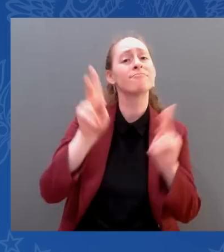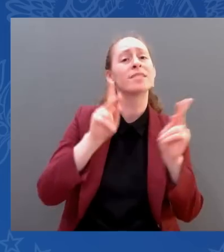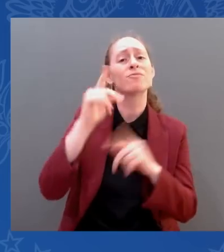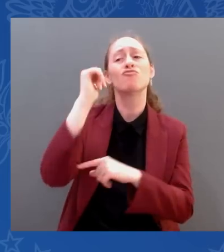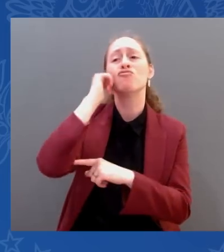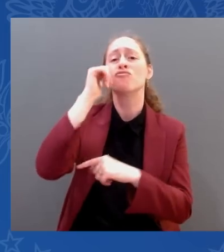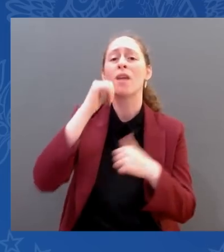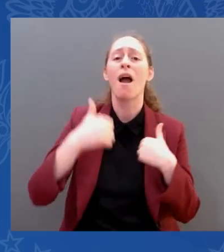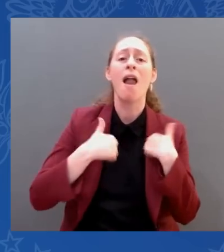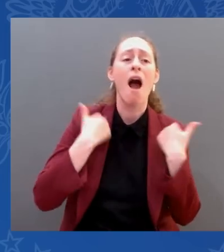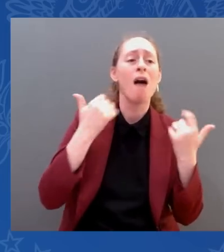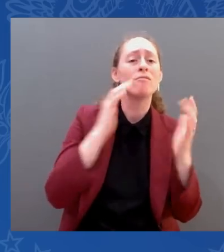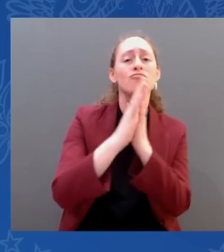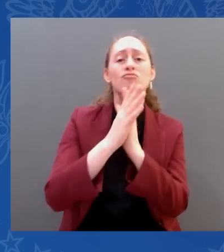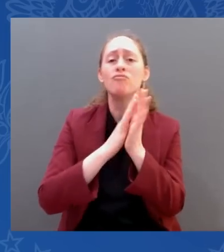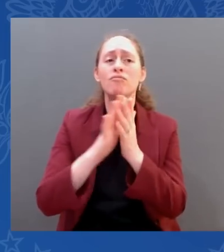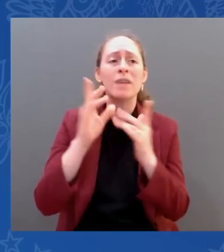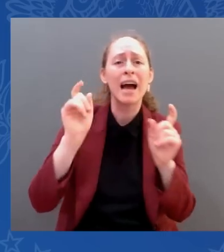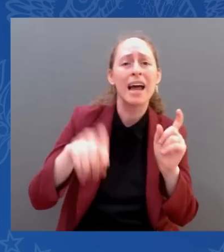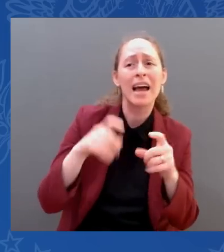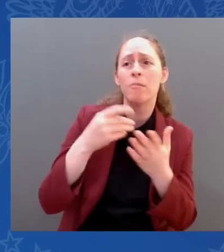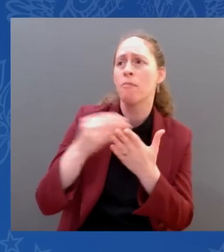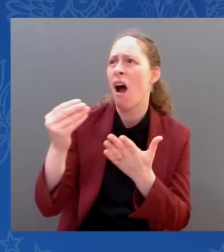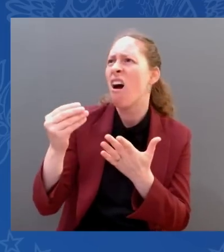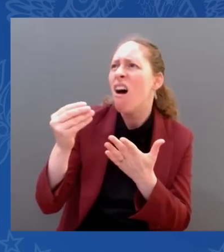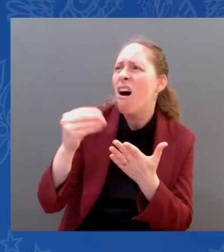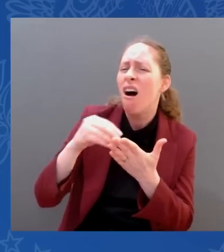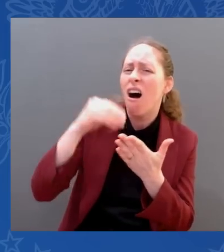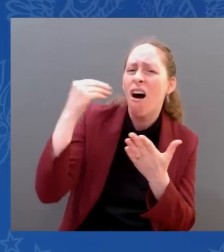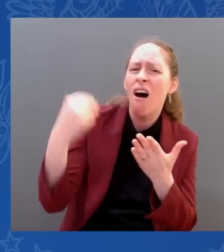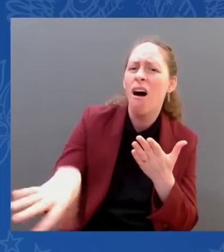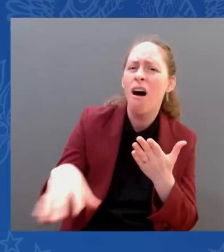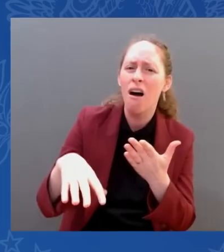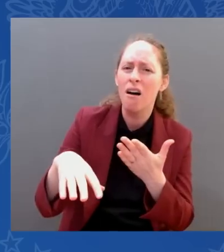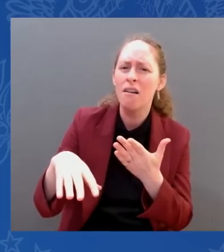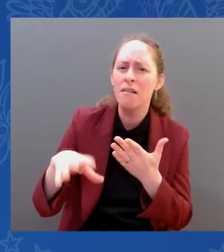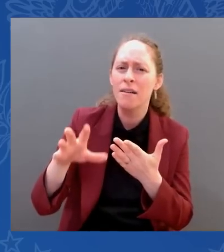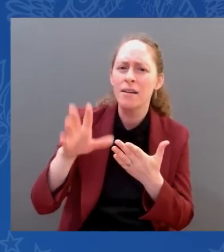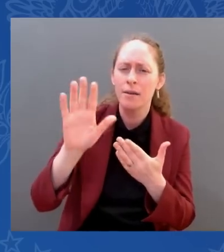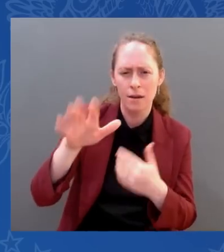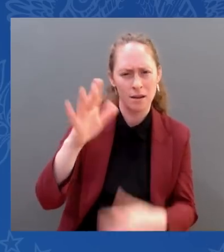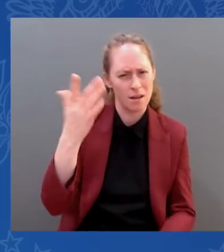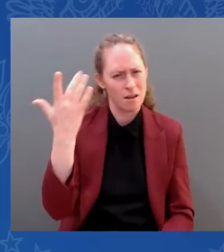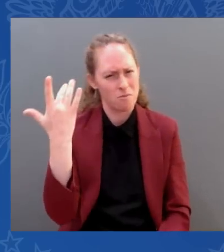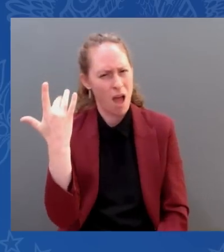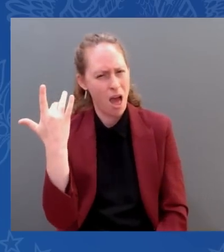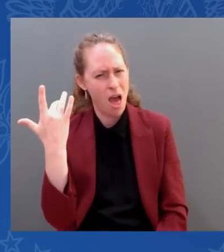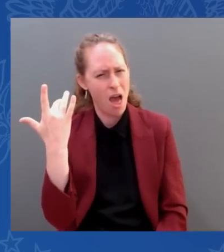"would nine shipping companies have to do with it?" Well, almost everything you're doing -- everything from what you're eating